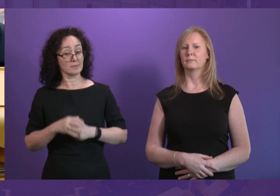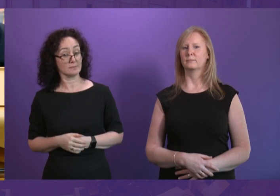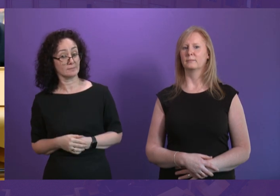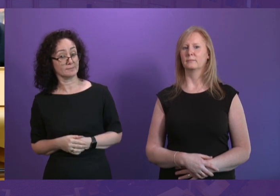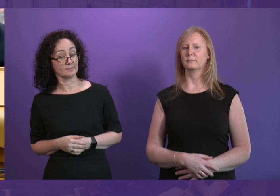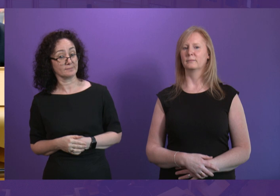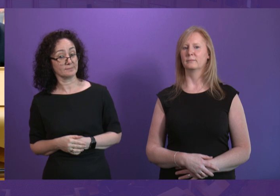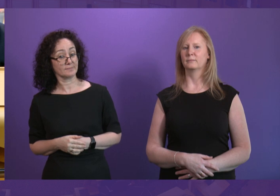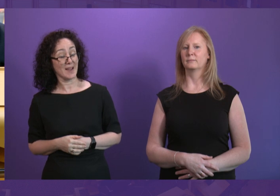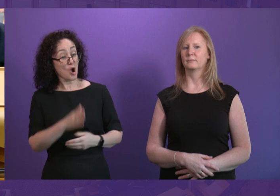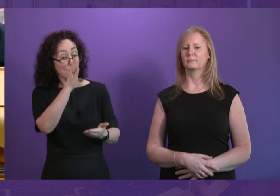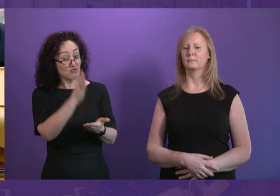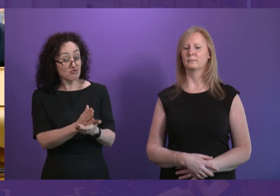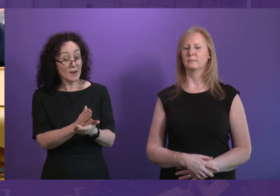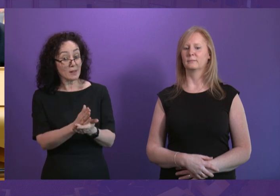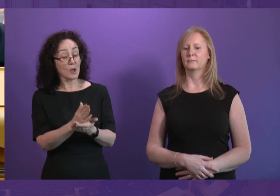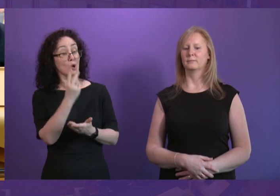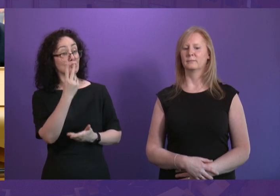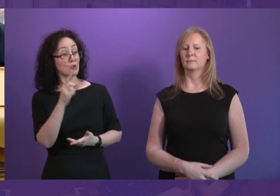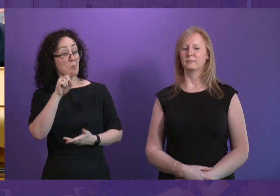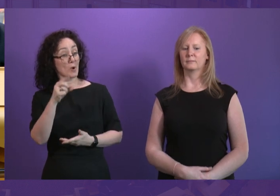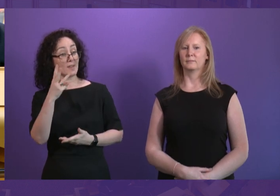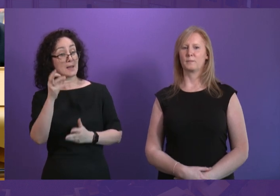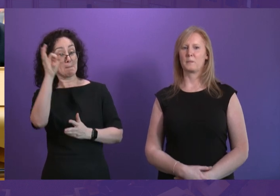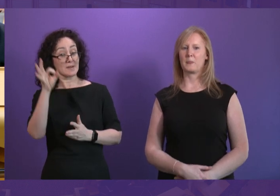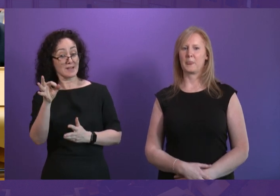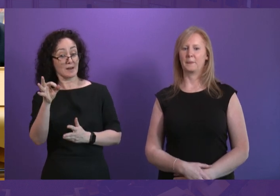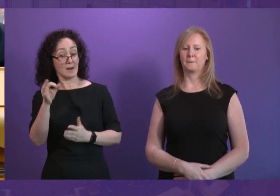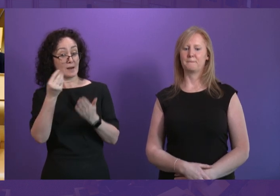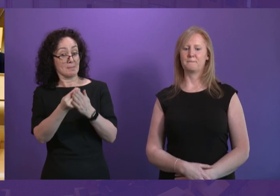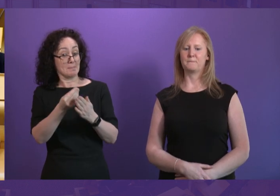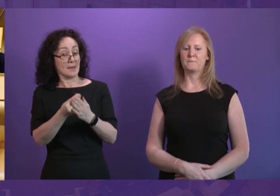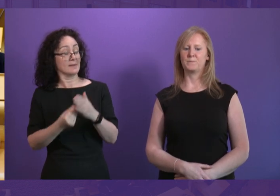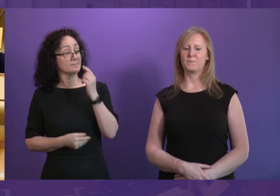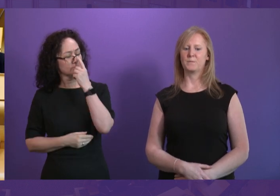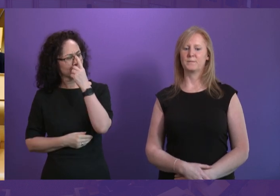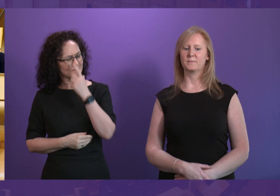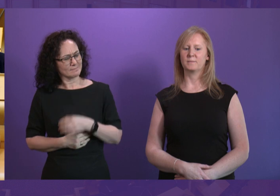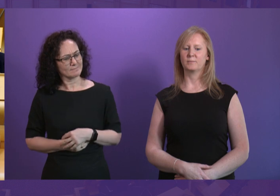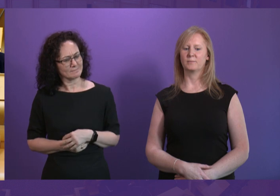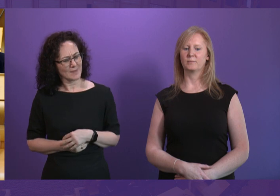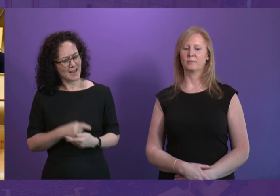cent real-terms increase in their planned spend on education. Those are the facts, and